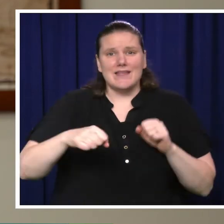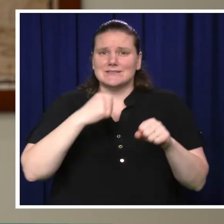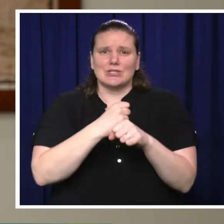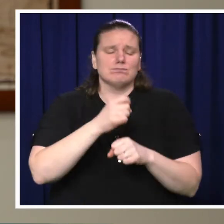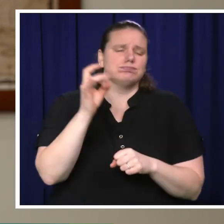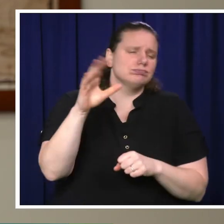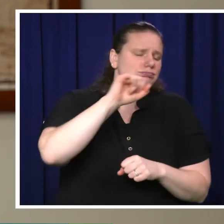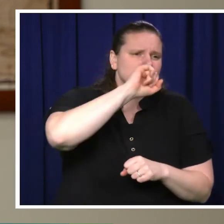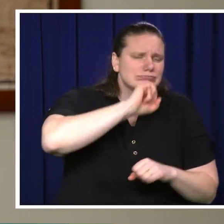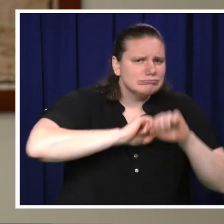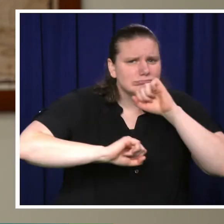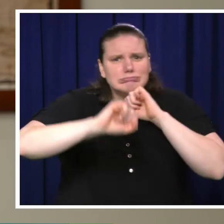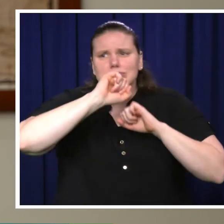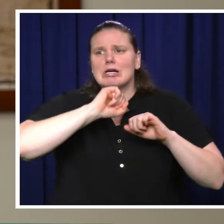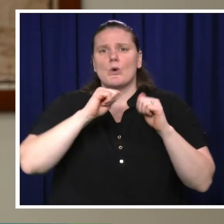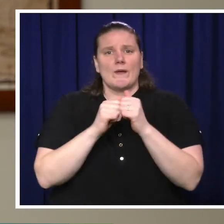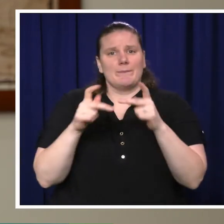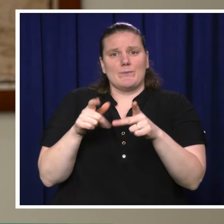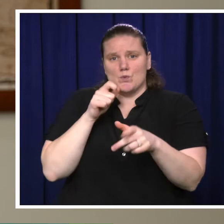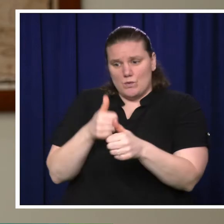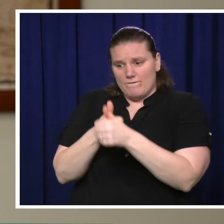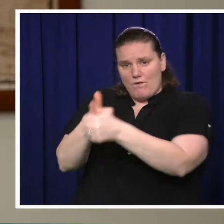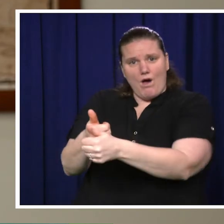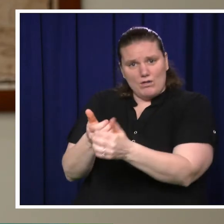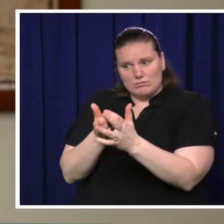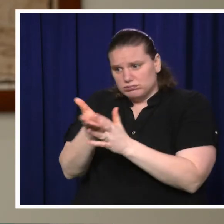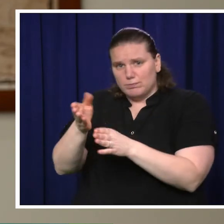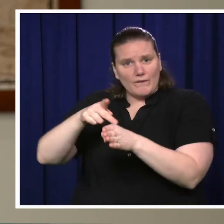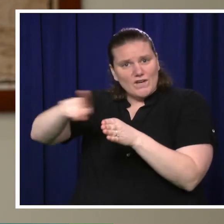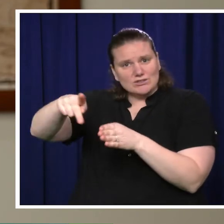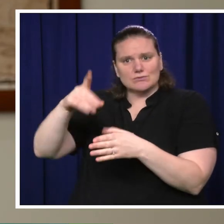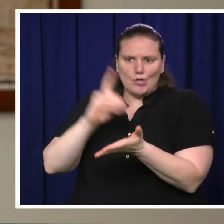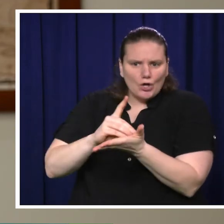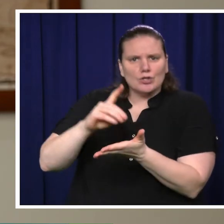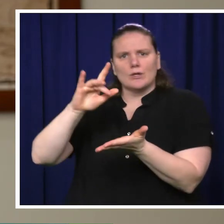This past year has been particularily. taxing on those who have followed their calling into